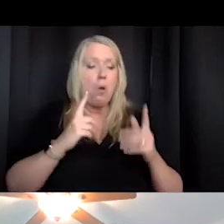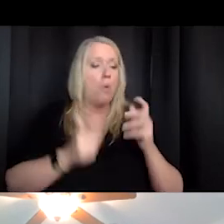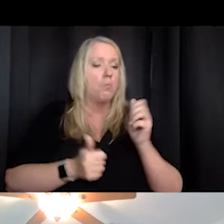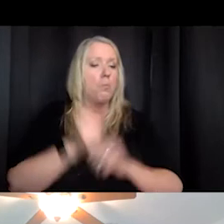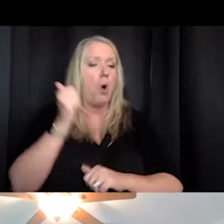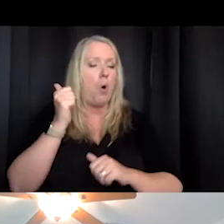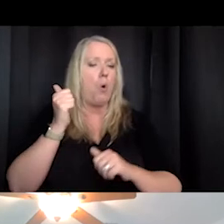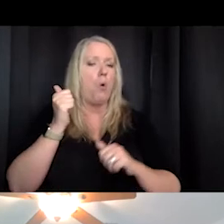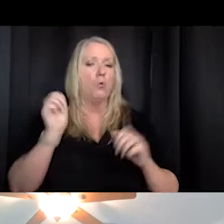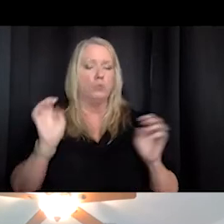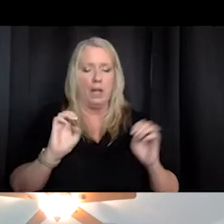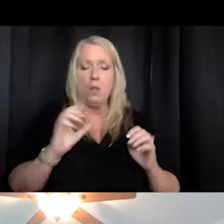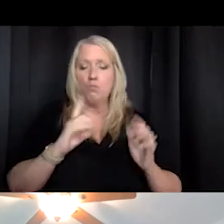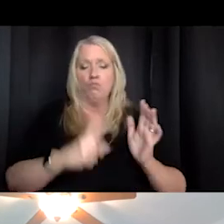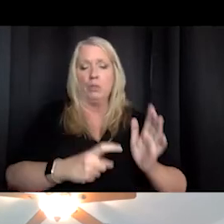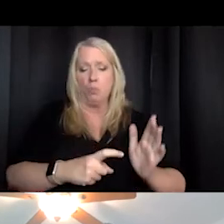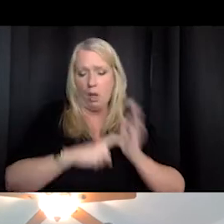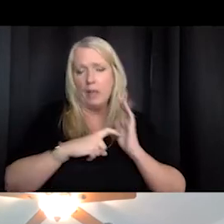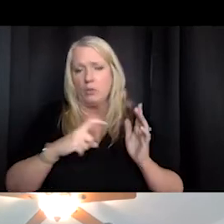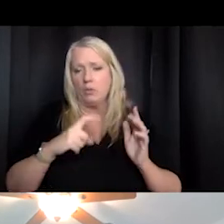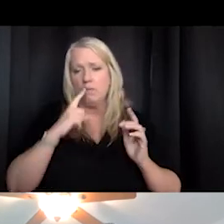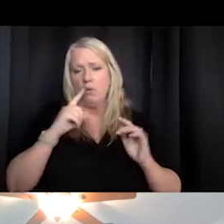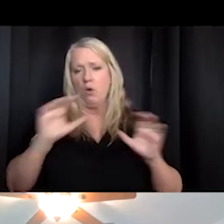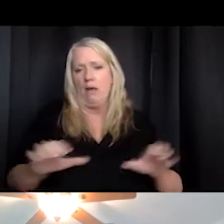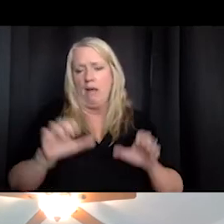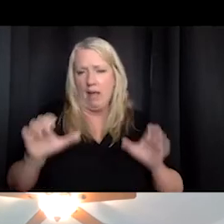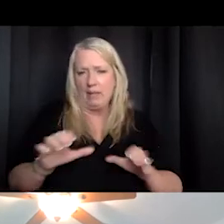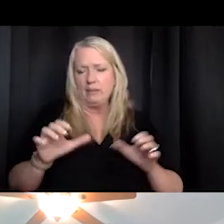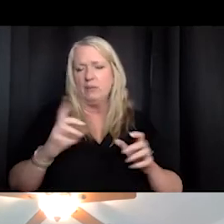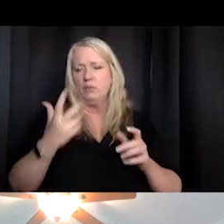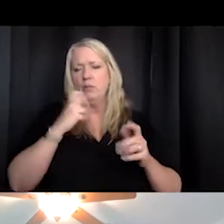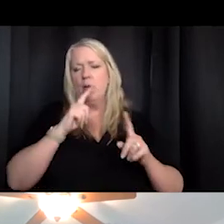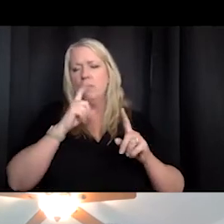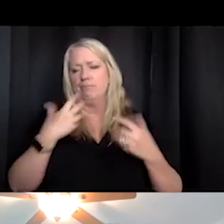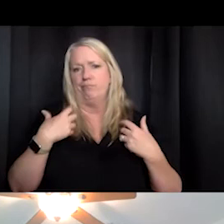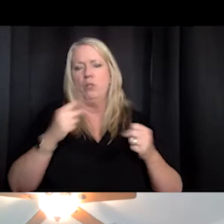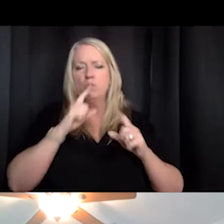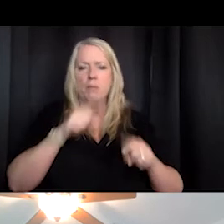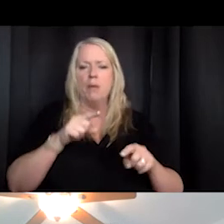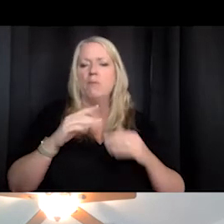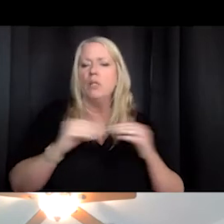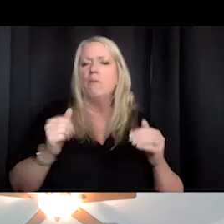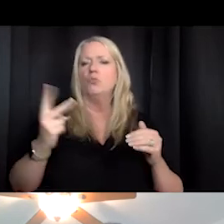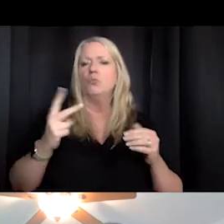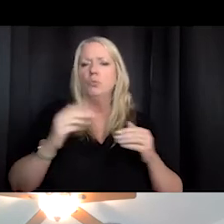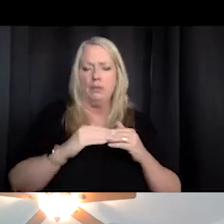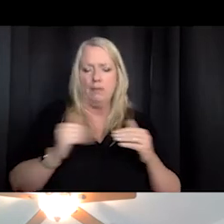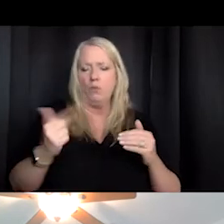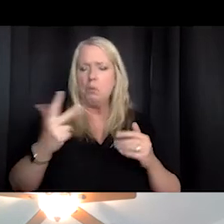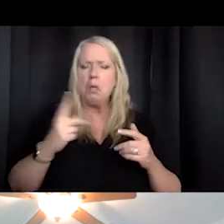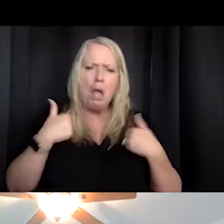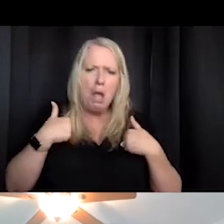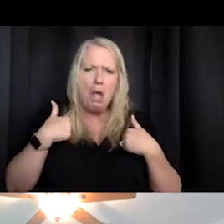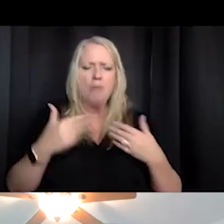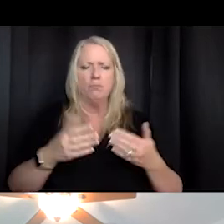REQUIRED TO HAVE AN ACTIVE RESCUE RESPONSE. THERE IS FLEXIBILITY ON WHAT THE RESPONSE CAN